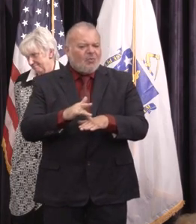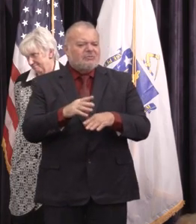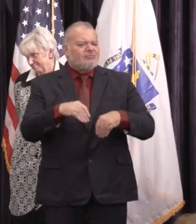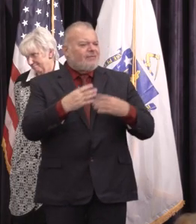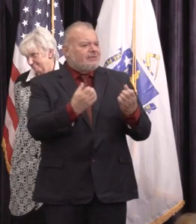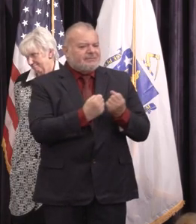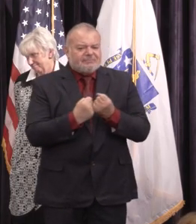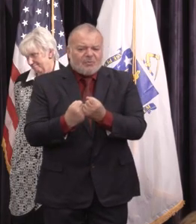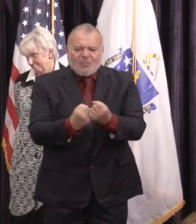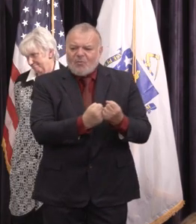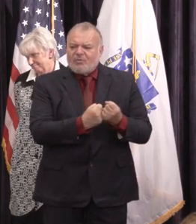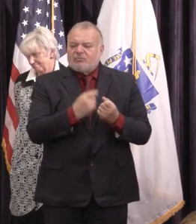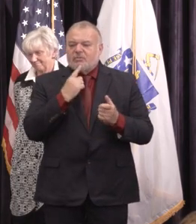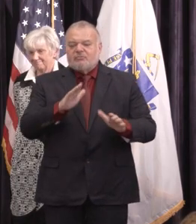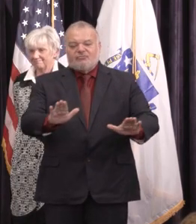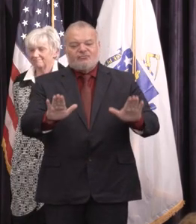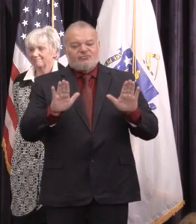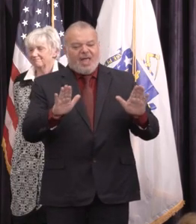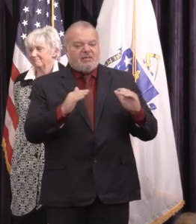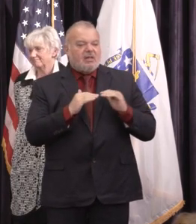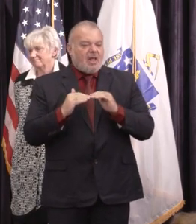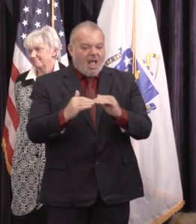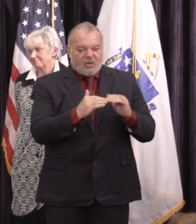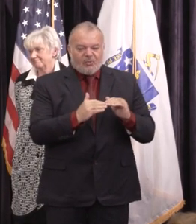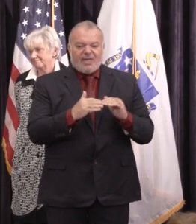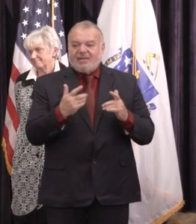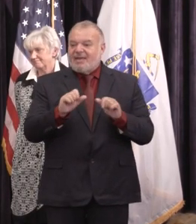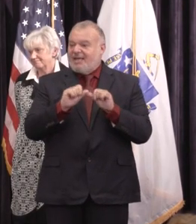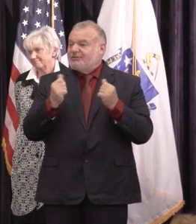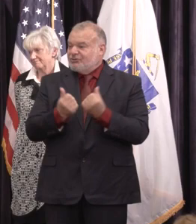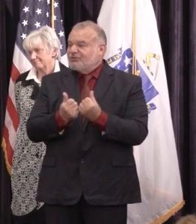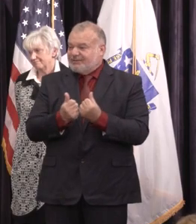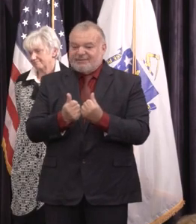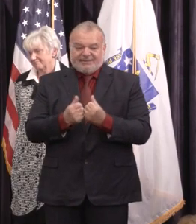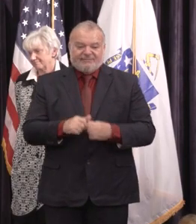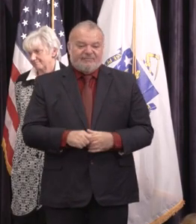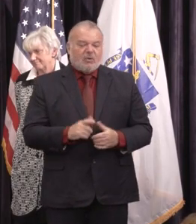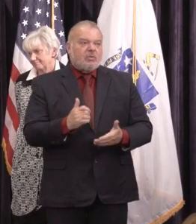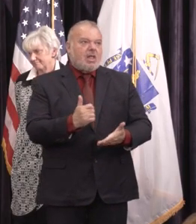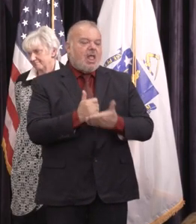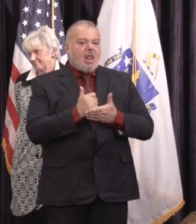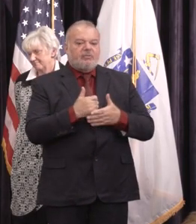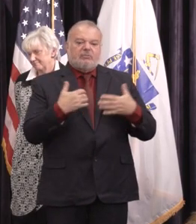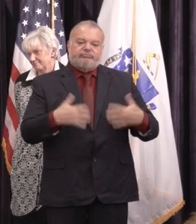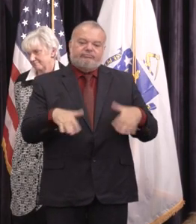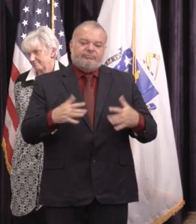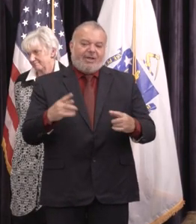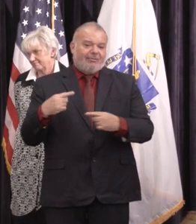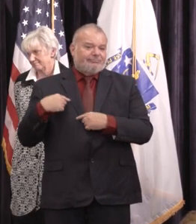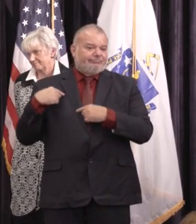and/or organization that have literally kept me going my entire life. Massachusetts and